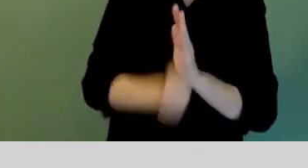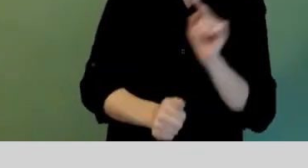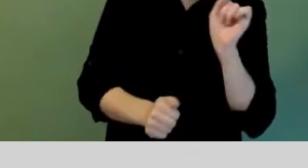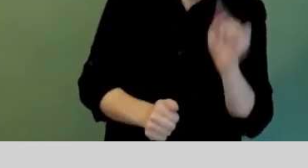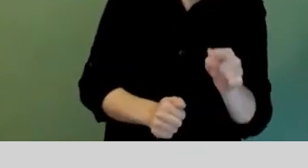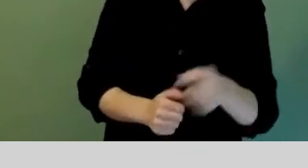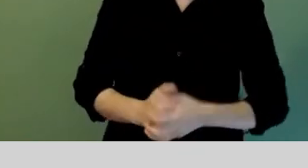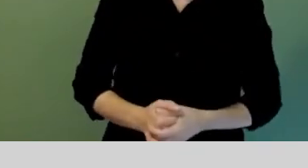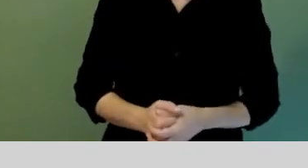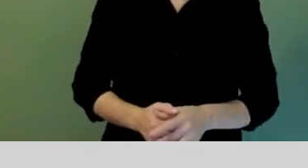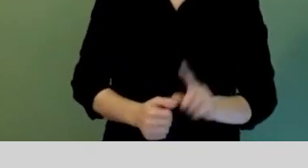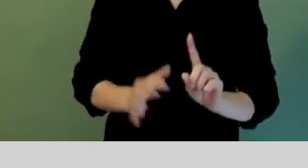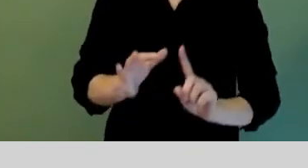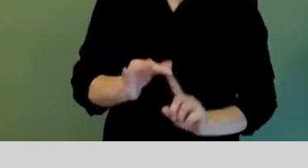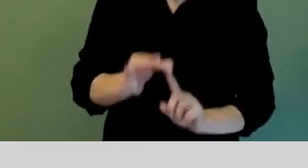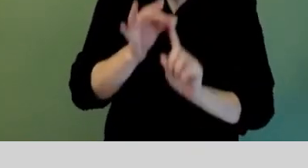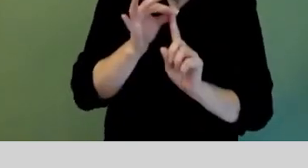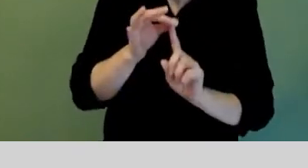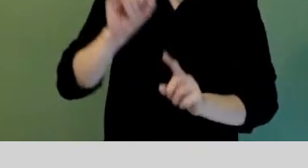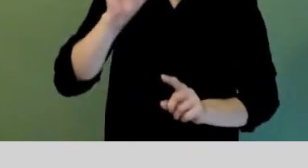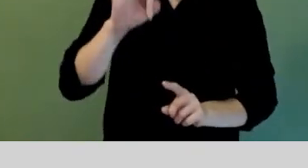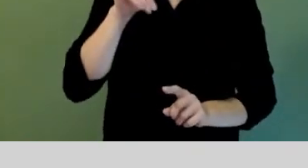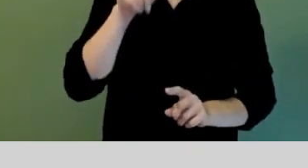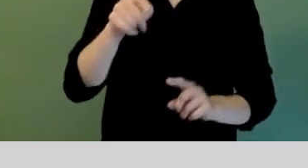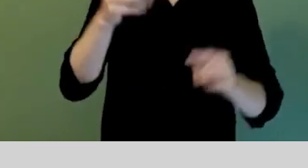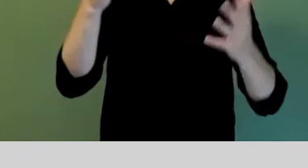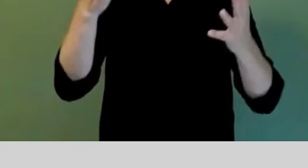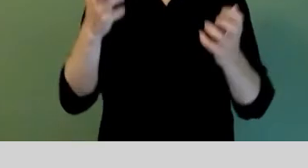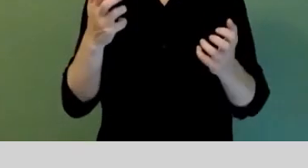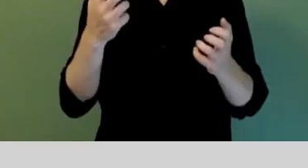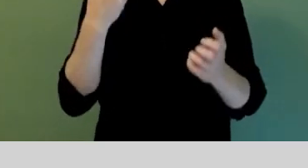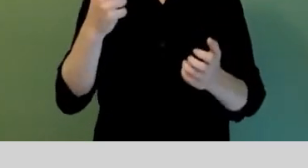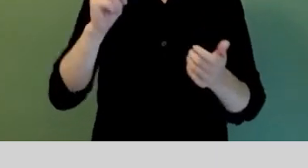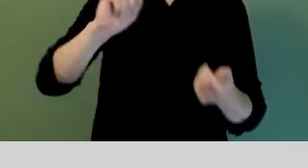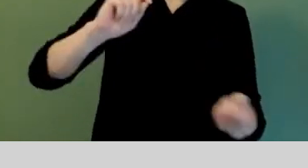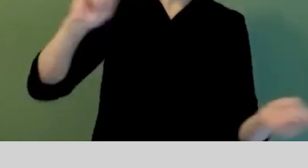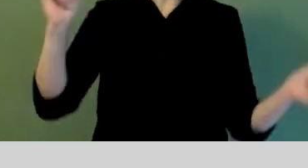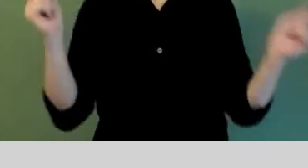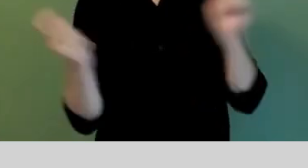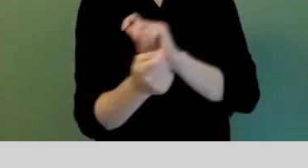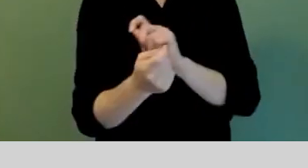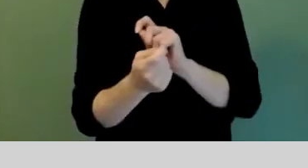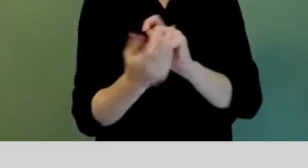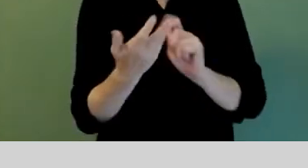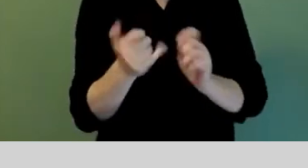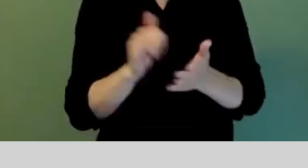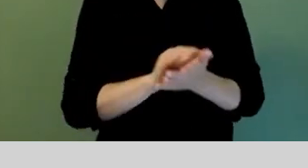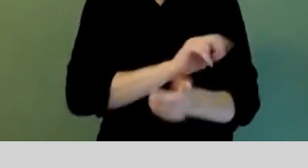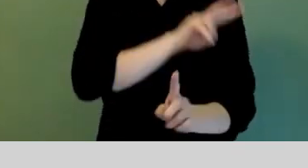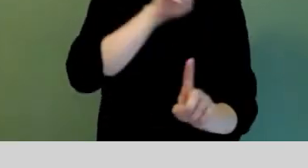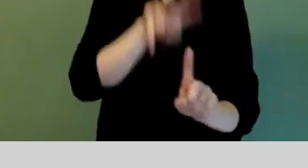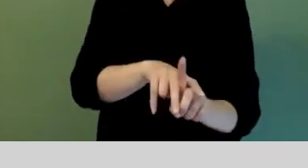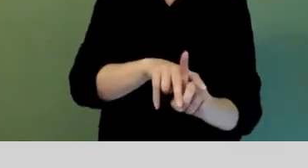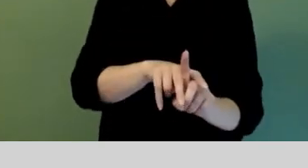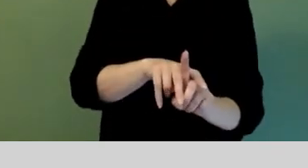Except if you want one of the transformations you wanna make to need multiple lines of code